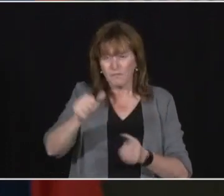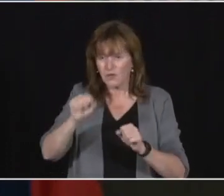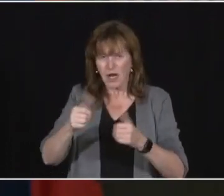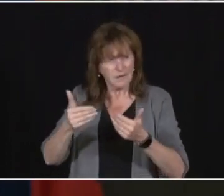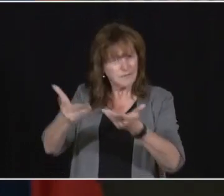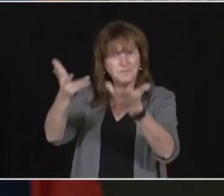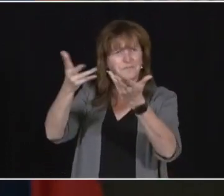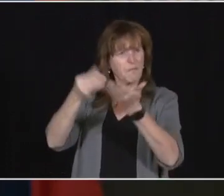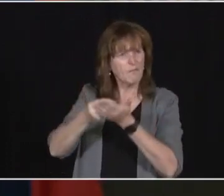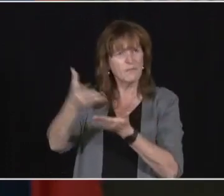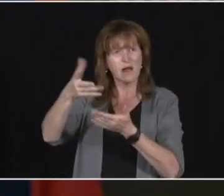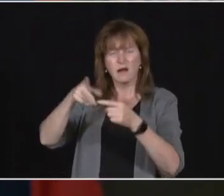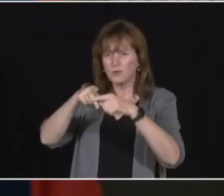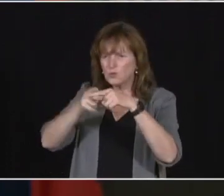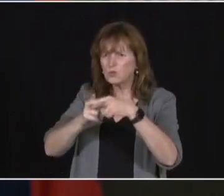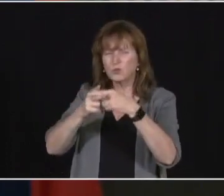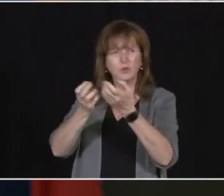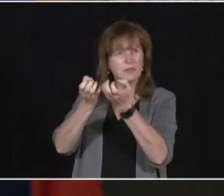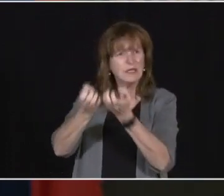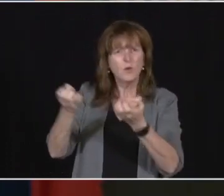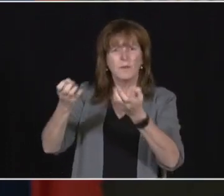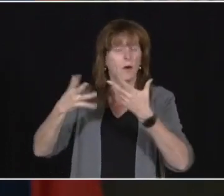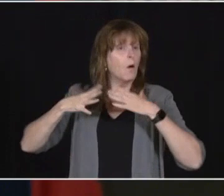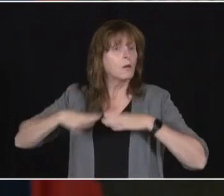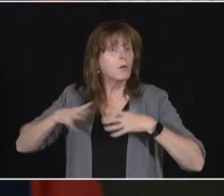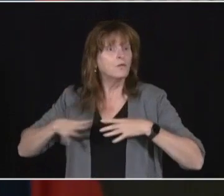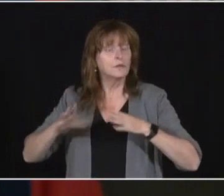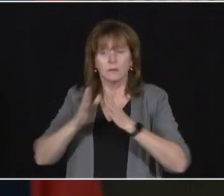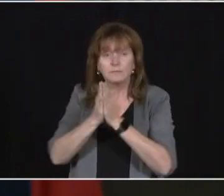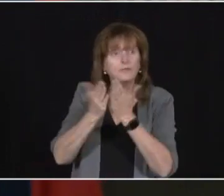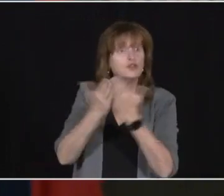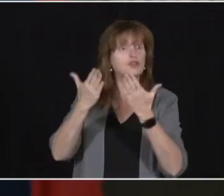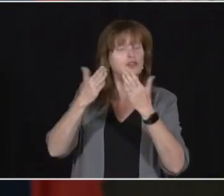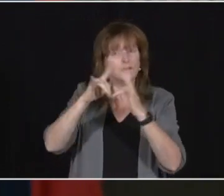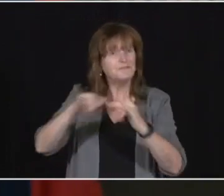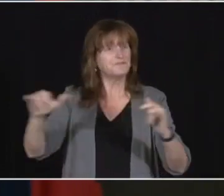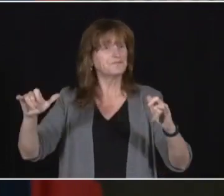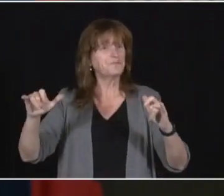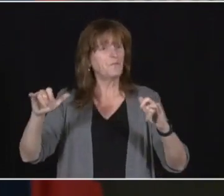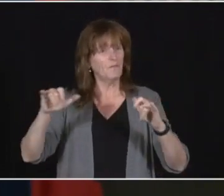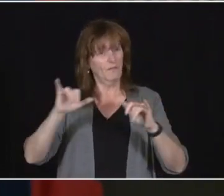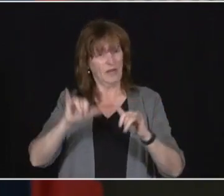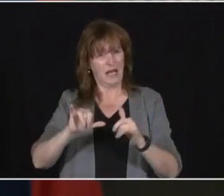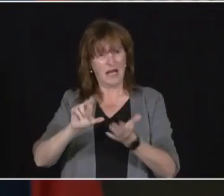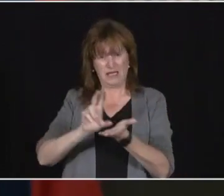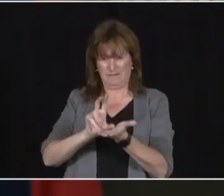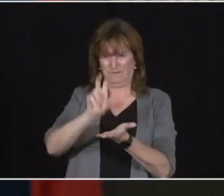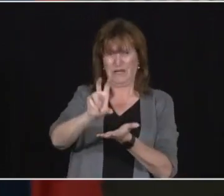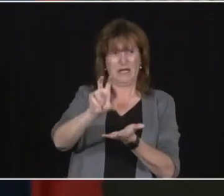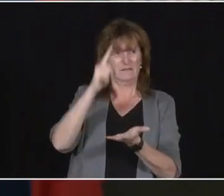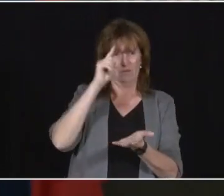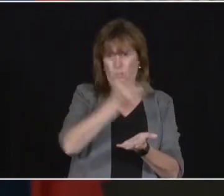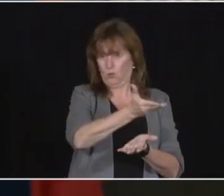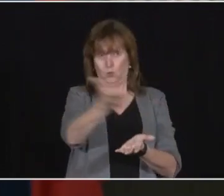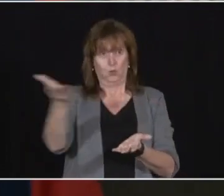n o tools, equipment, clothing and manuals. By investing in our people, we are building a